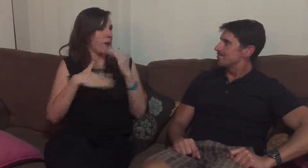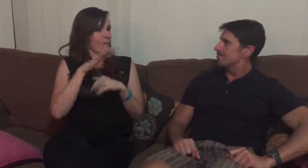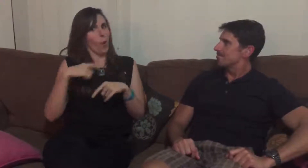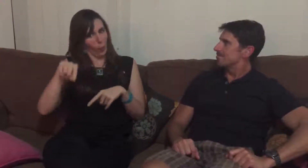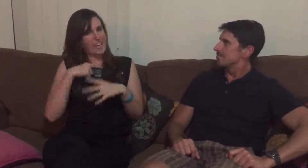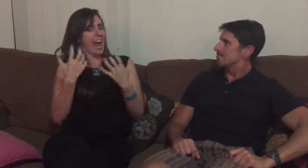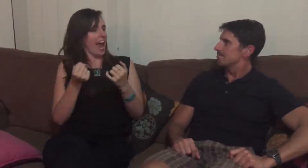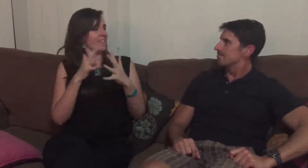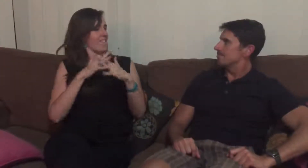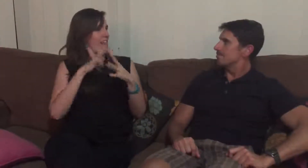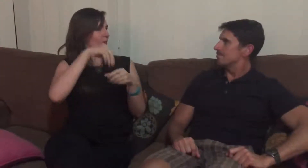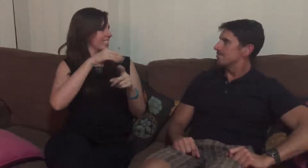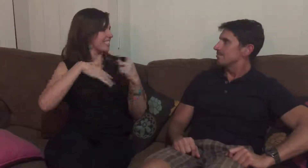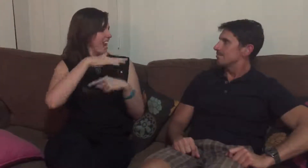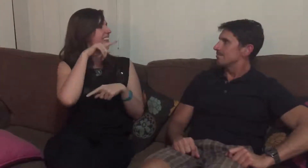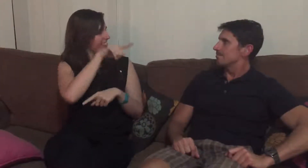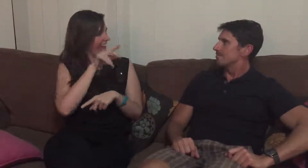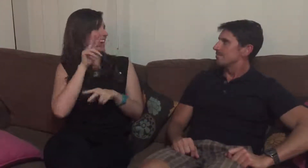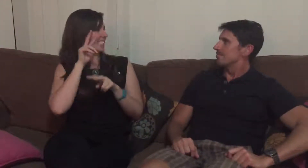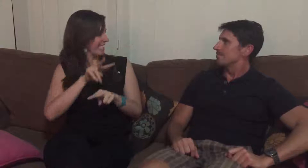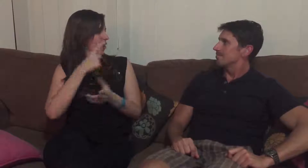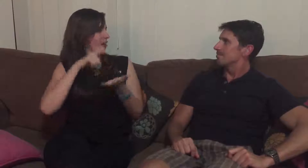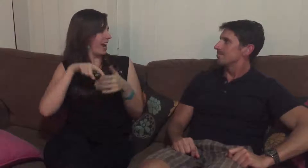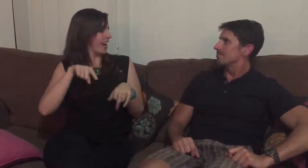and the fact that we have value in wider society.